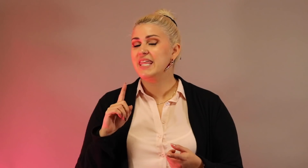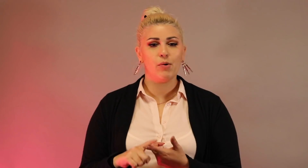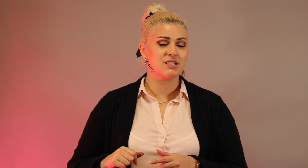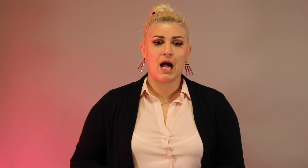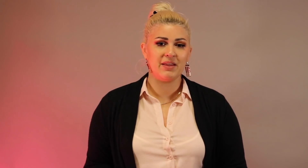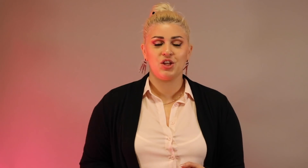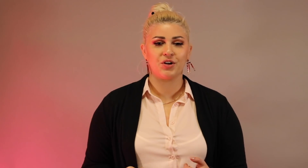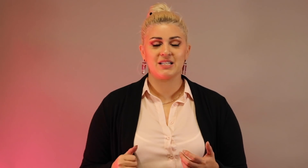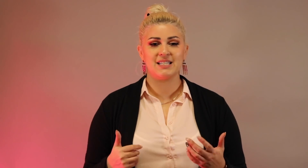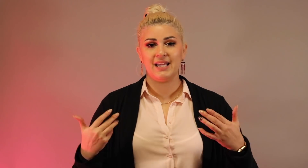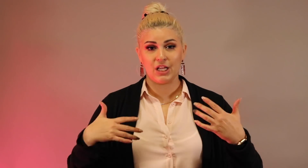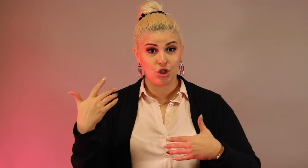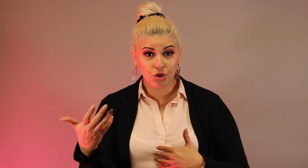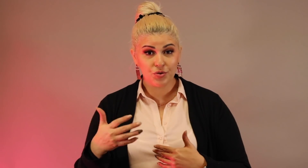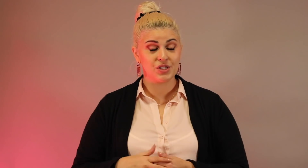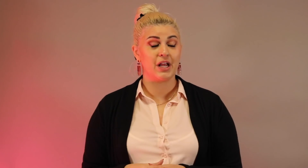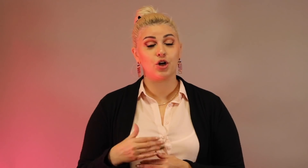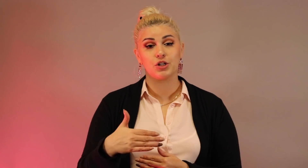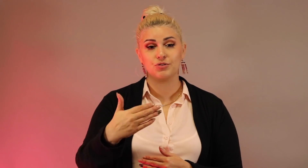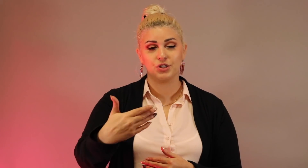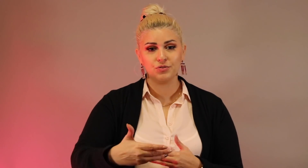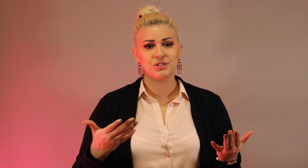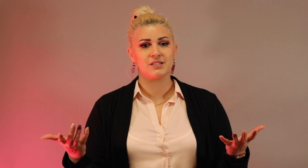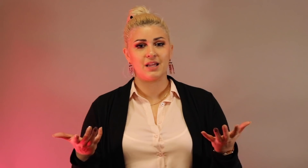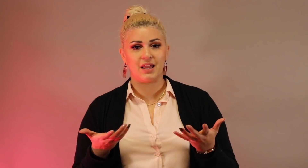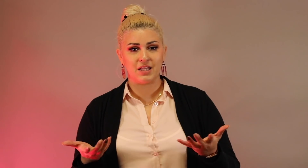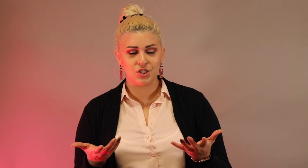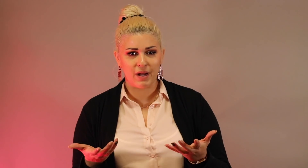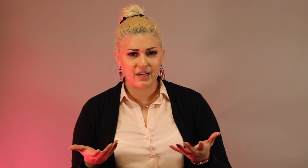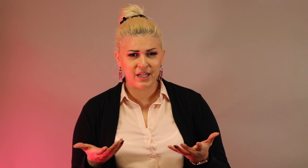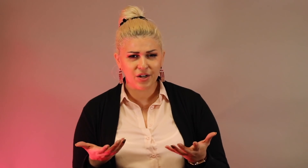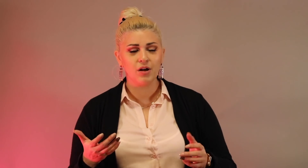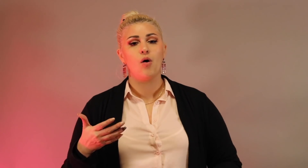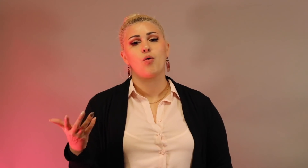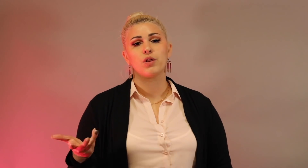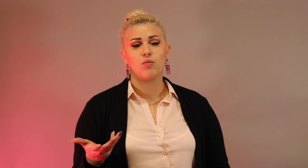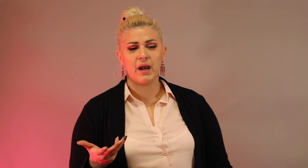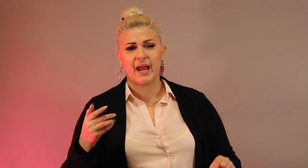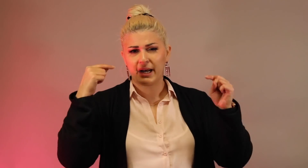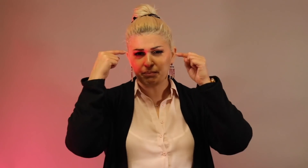The most common that you're gonna see and use and I encourage you to use is the two handed here or the one handed.